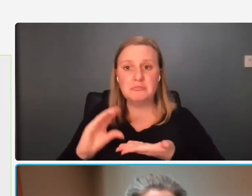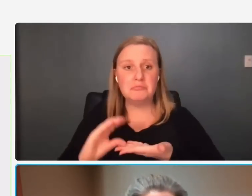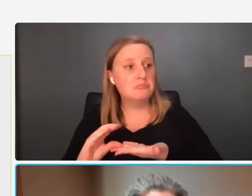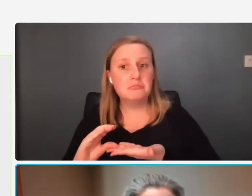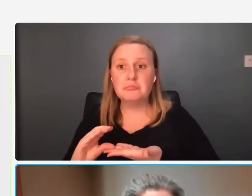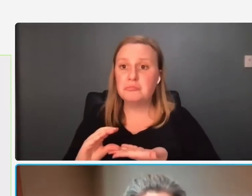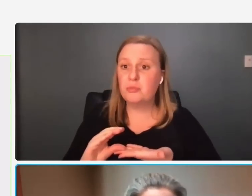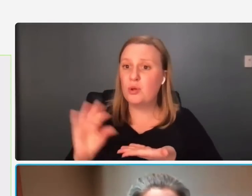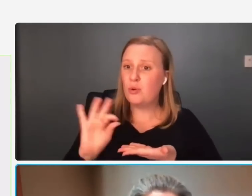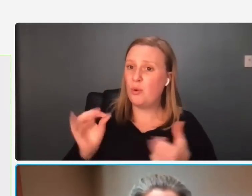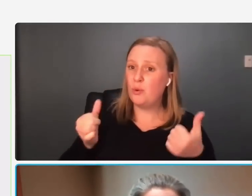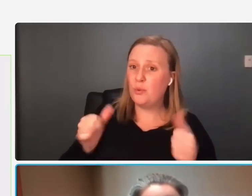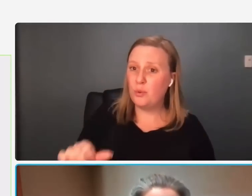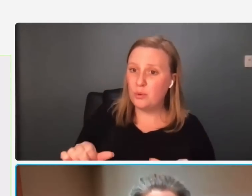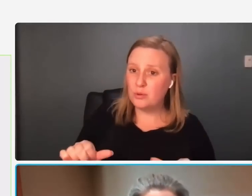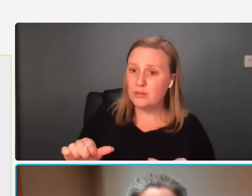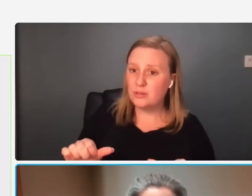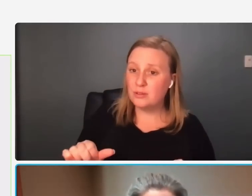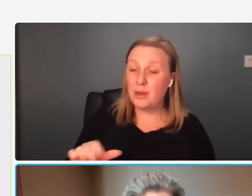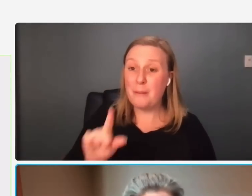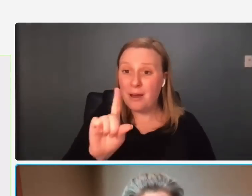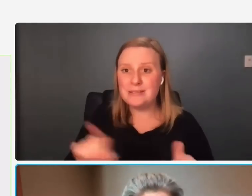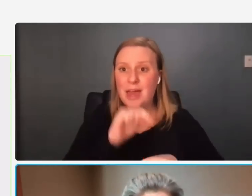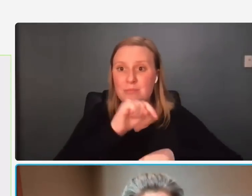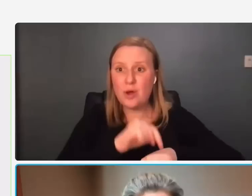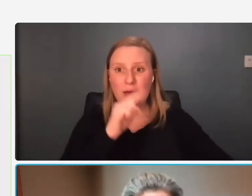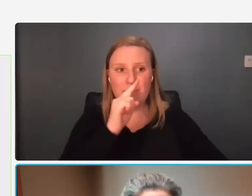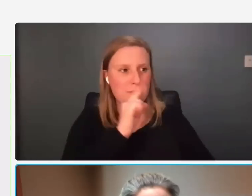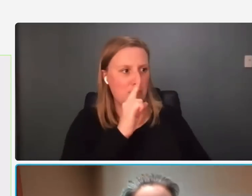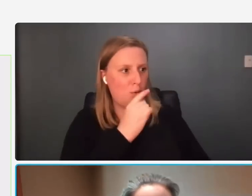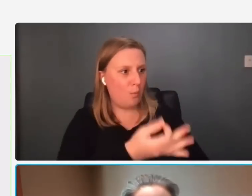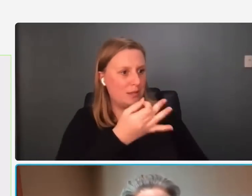At the same time we've got clients waiting for access to funding and services.